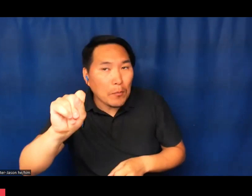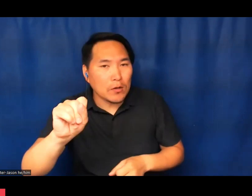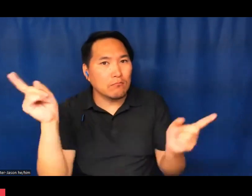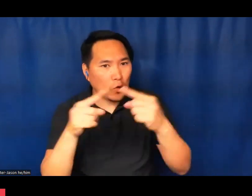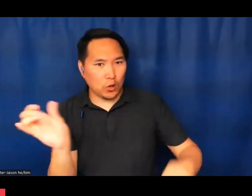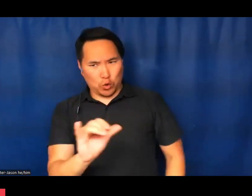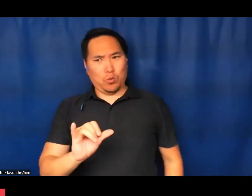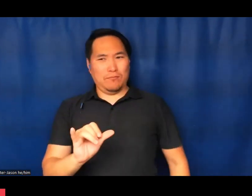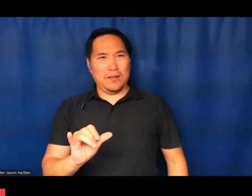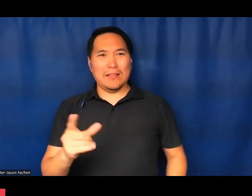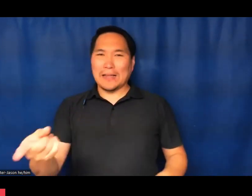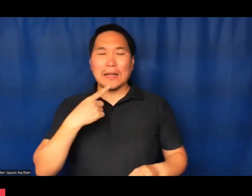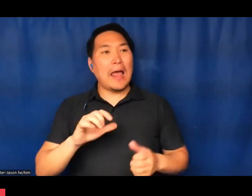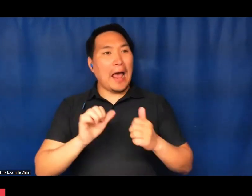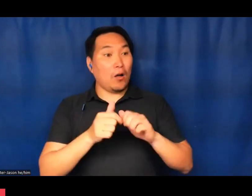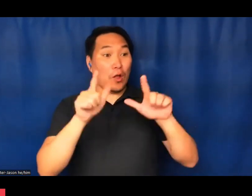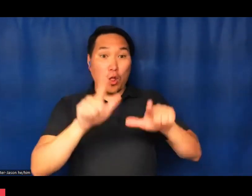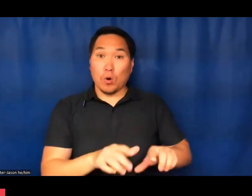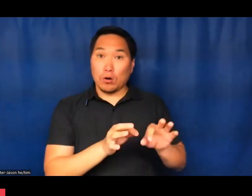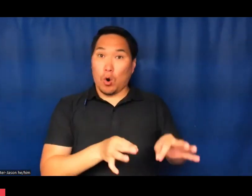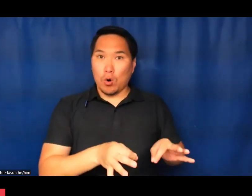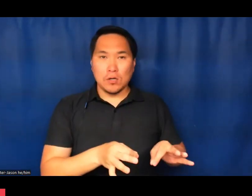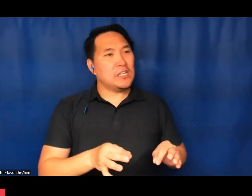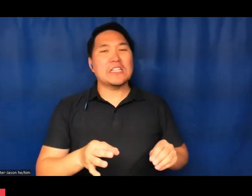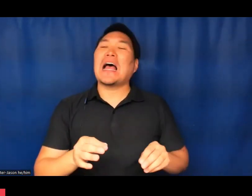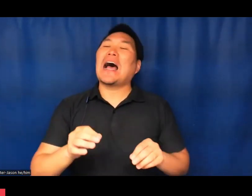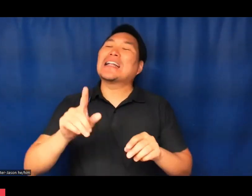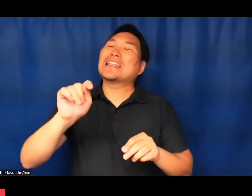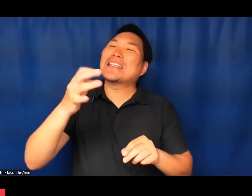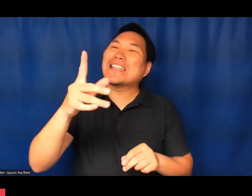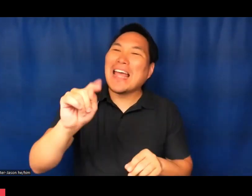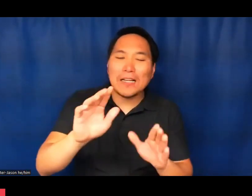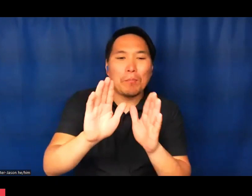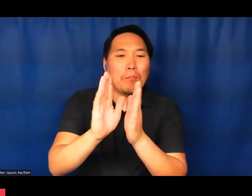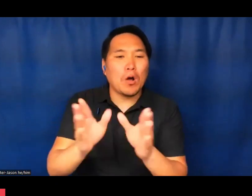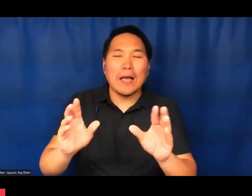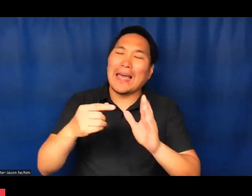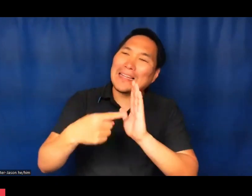The way the lower court decided is a textbook example of applying the accepted precedent